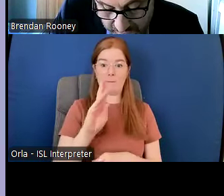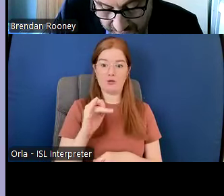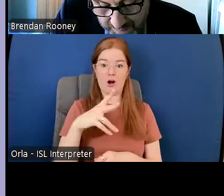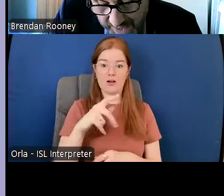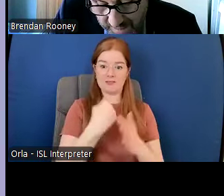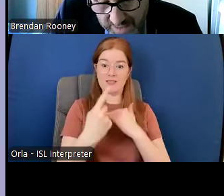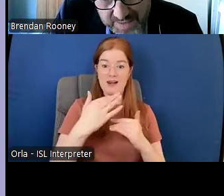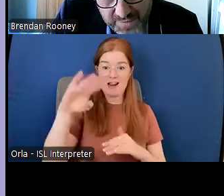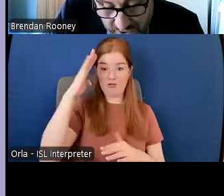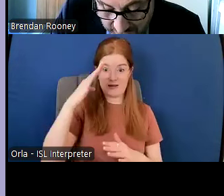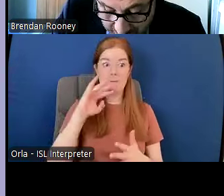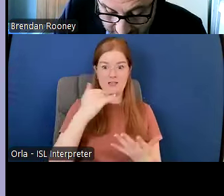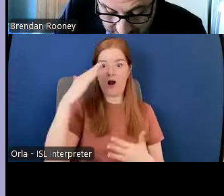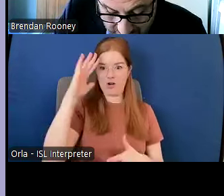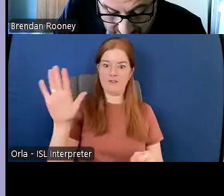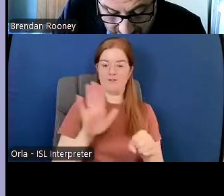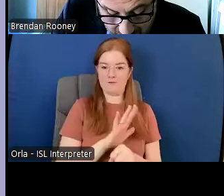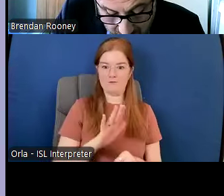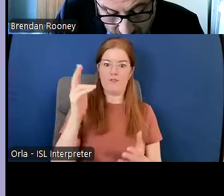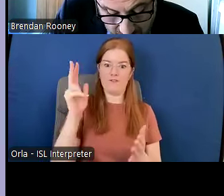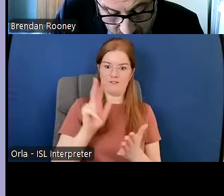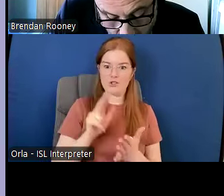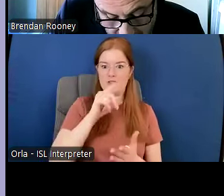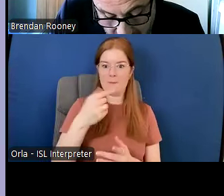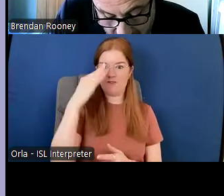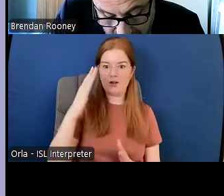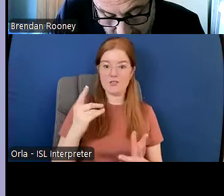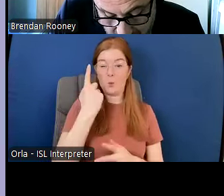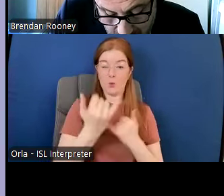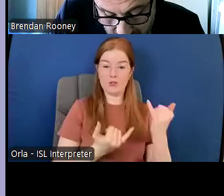confirmed Eire as the official name of the state, just one year after she had been